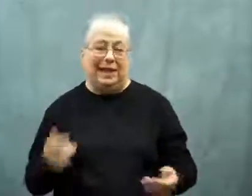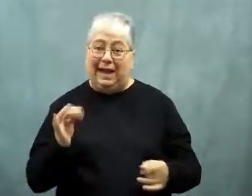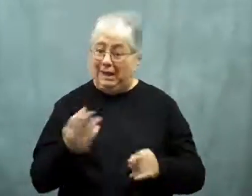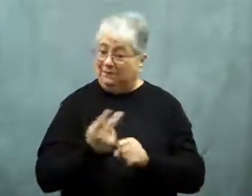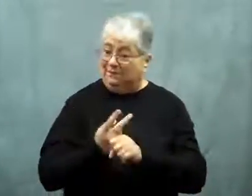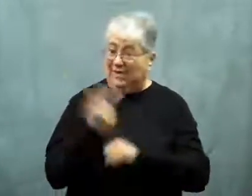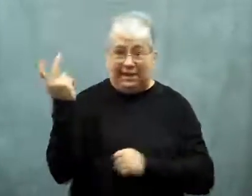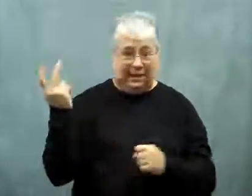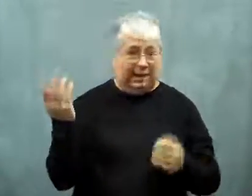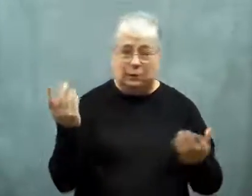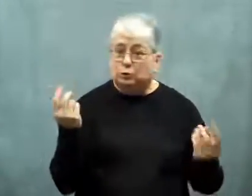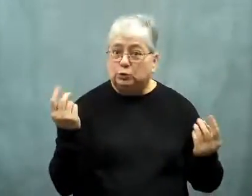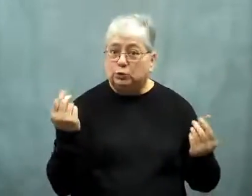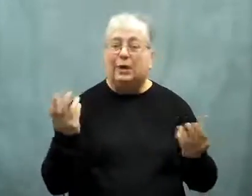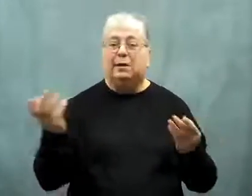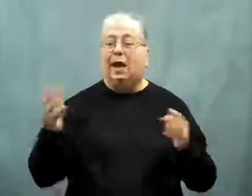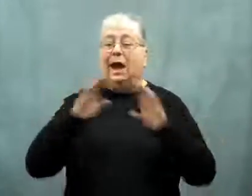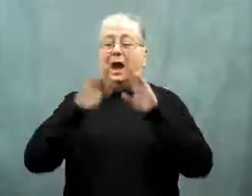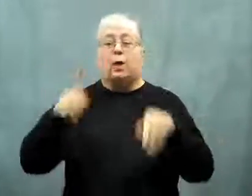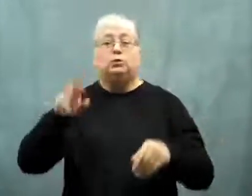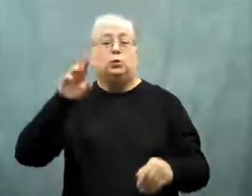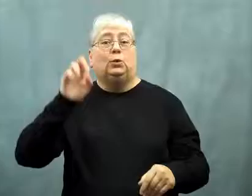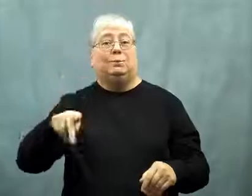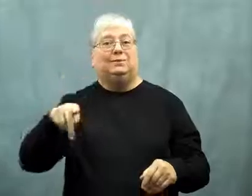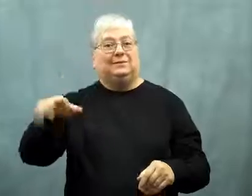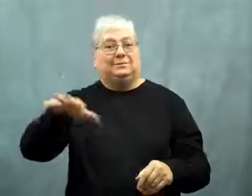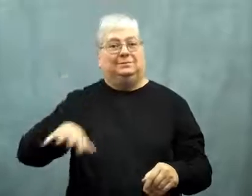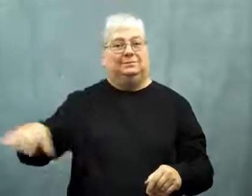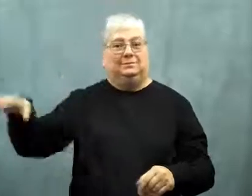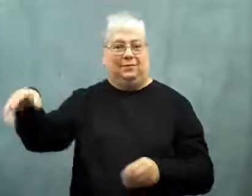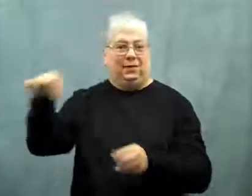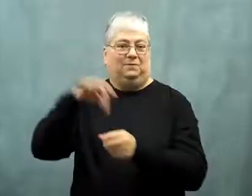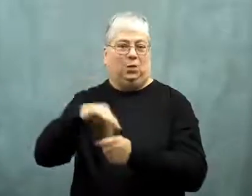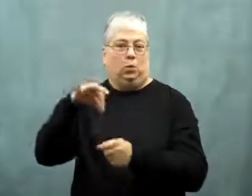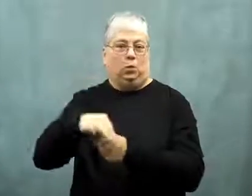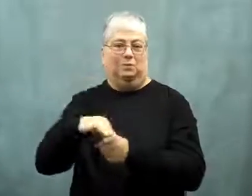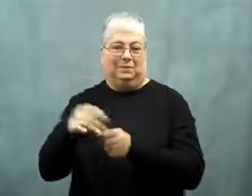If that doesn't happen, the House of Representatives will vote.